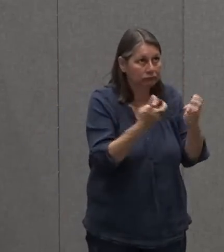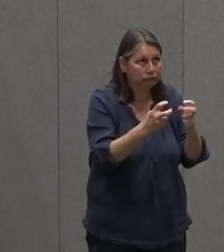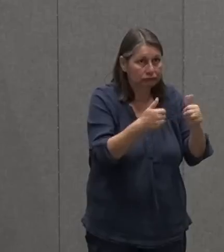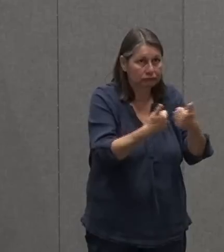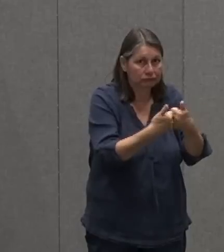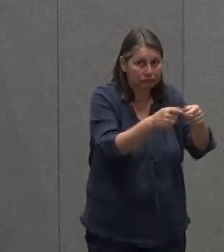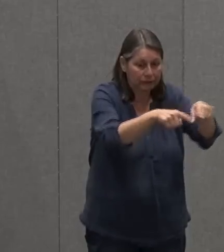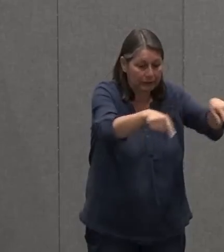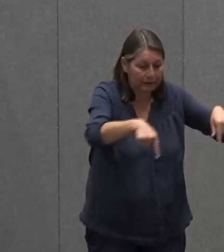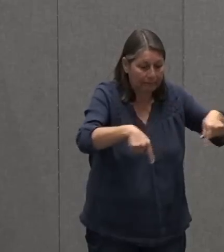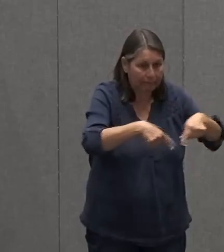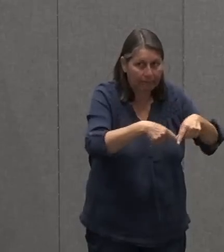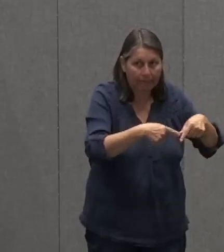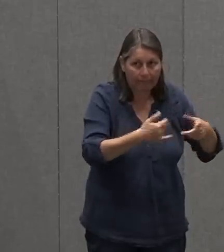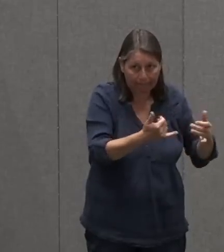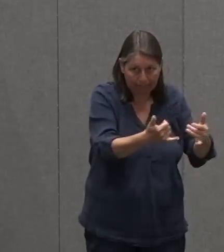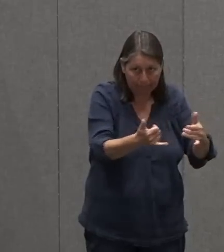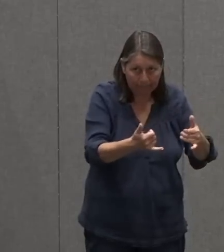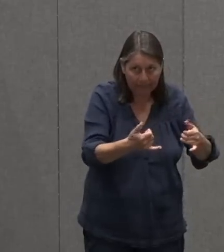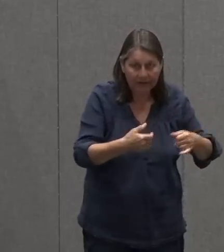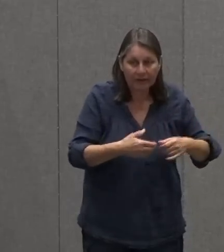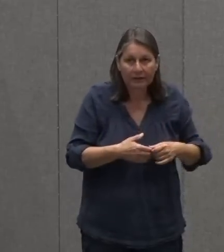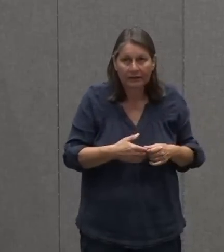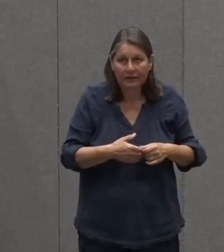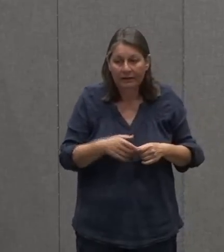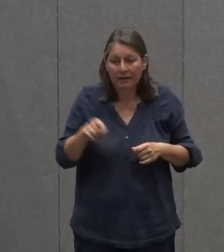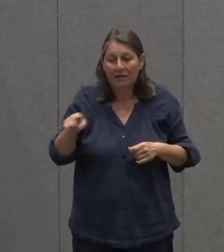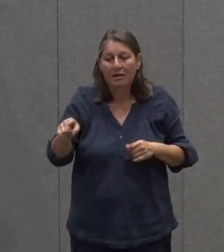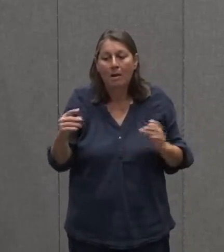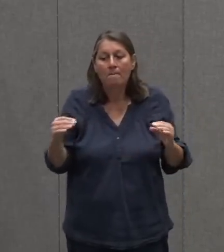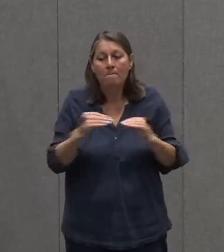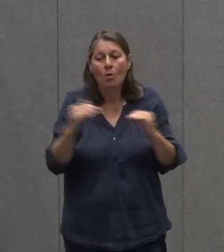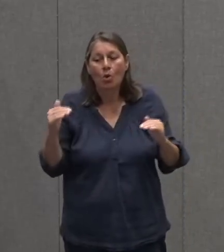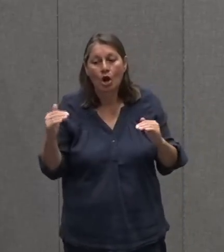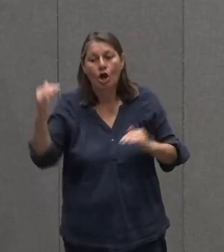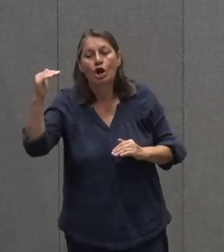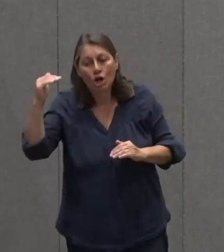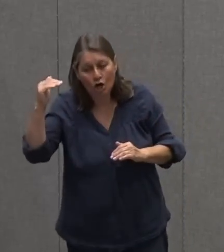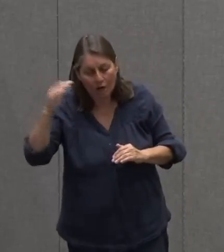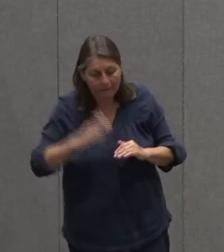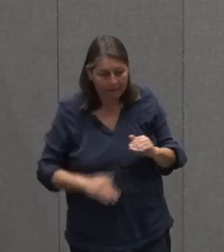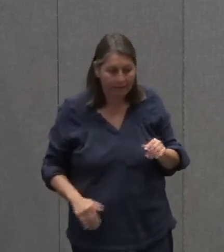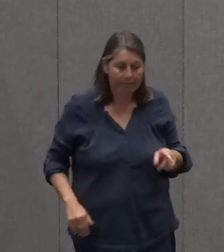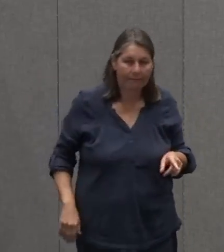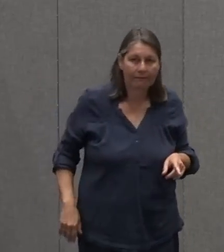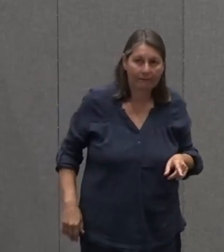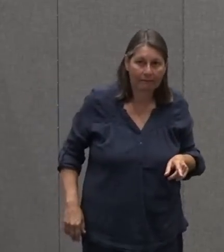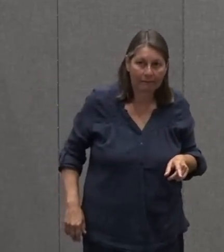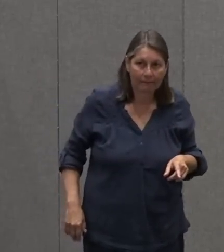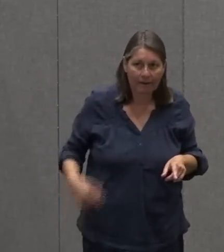that are doing that, playing the board games. In my mind I'm thinking like three friends